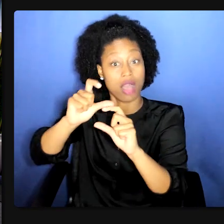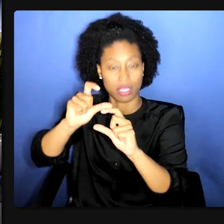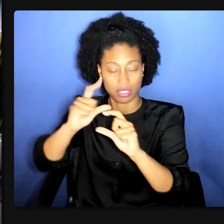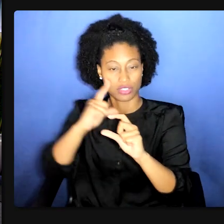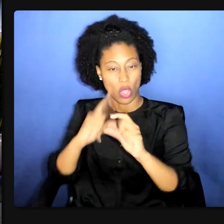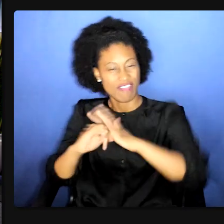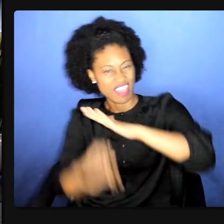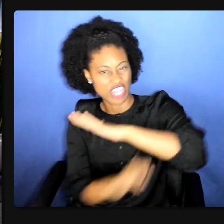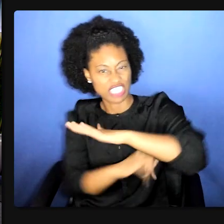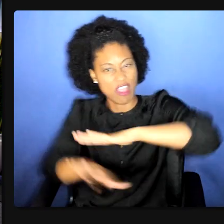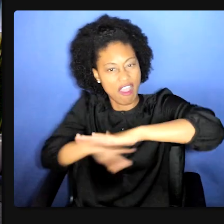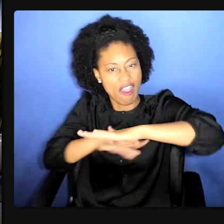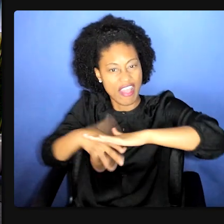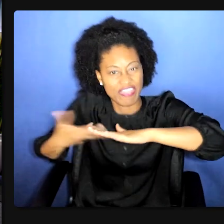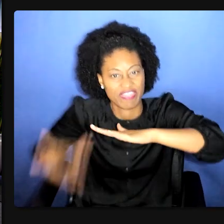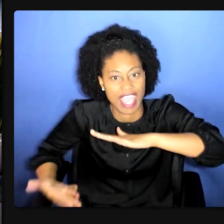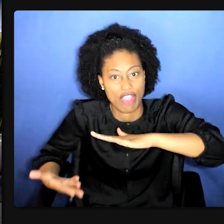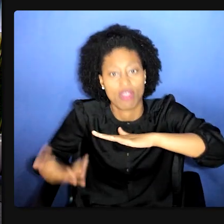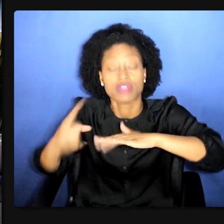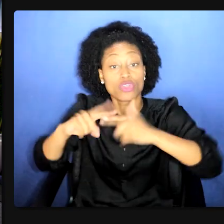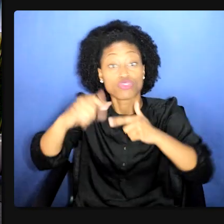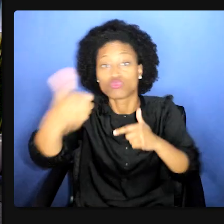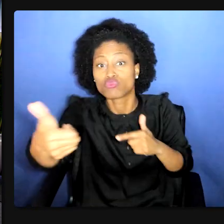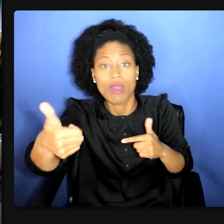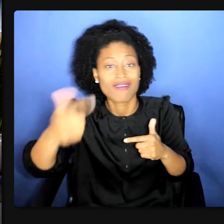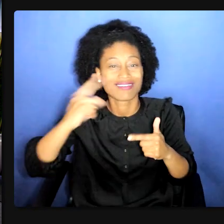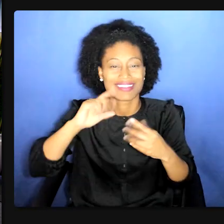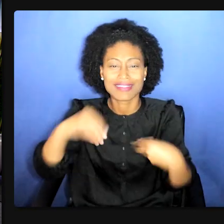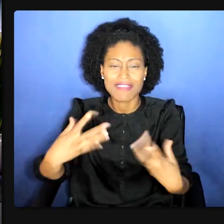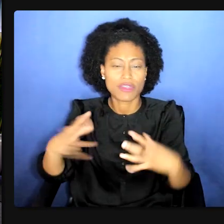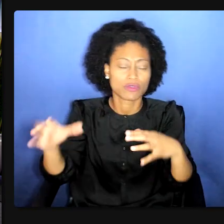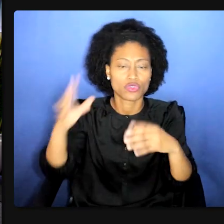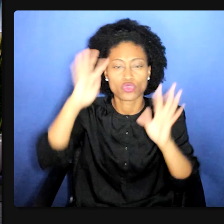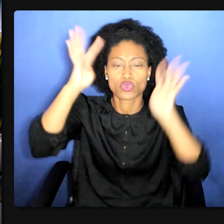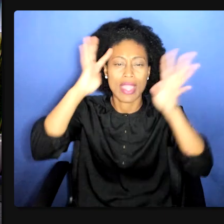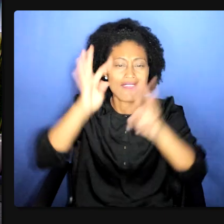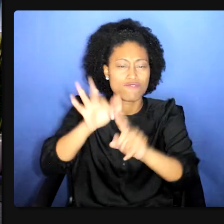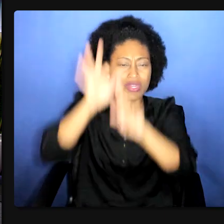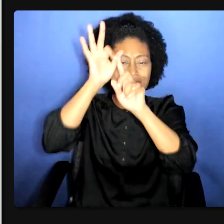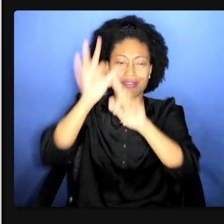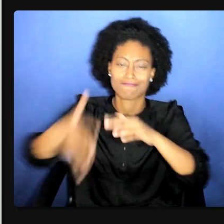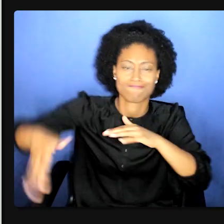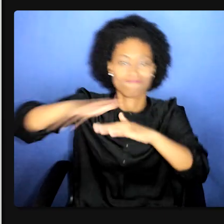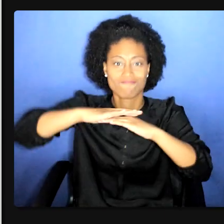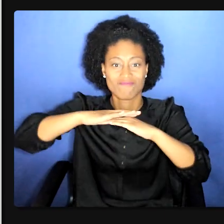because you have all these hard parts done for you already you can see here one of the really